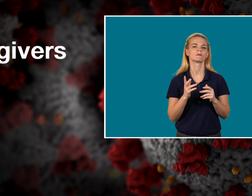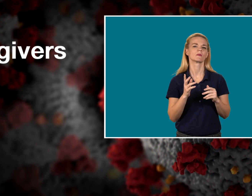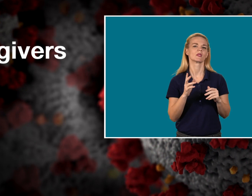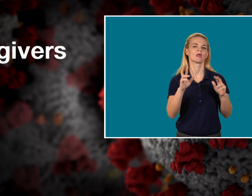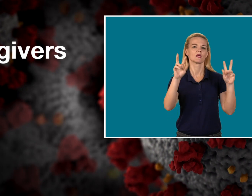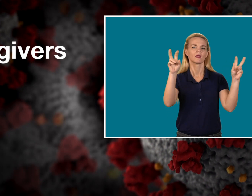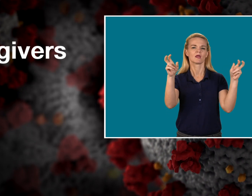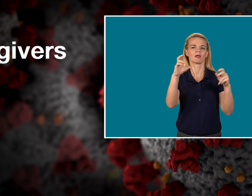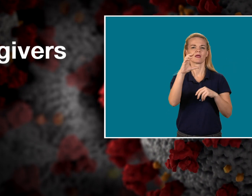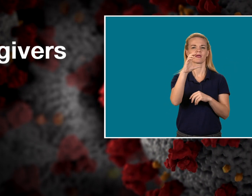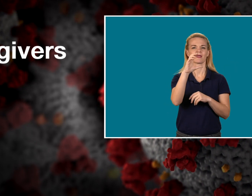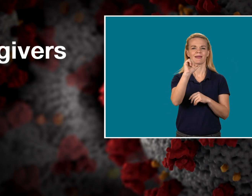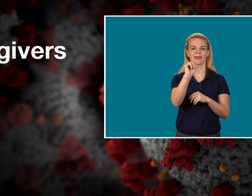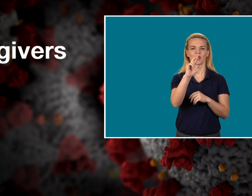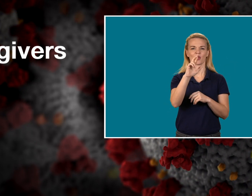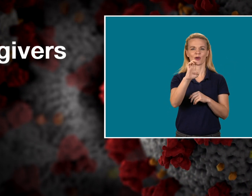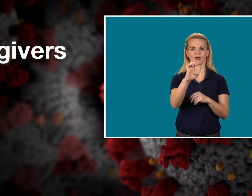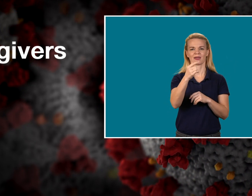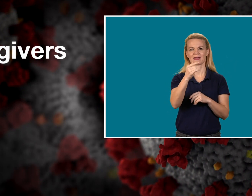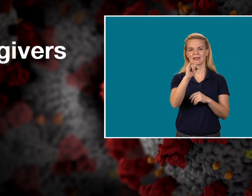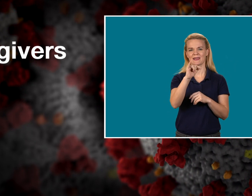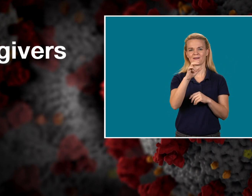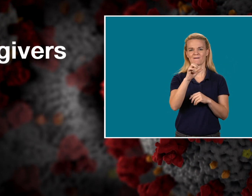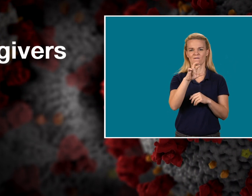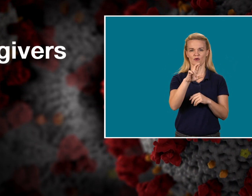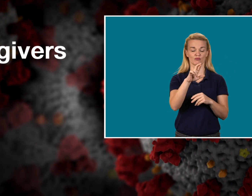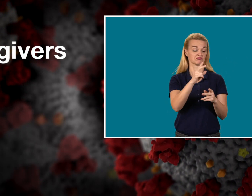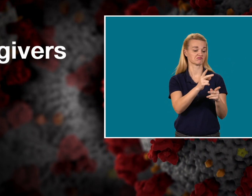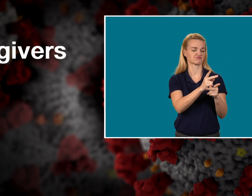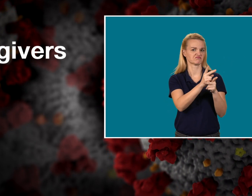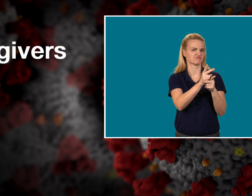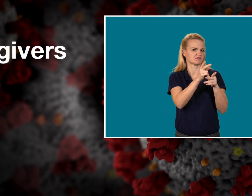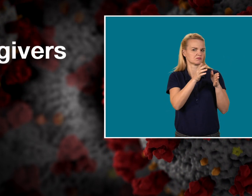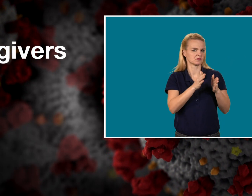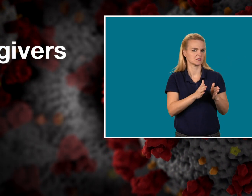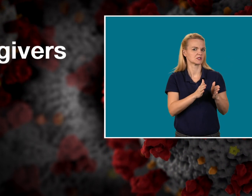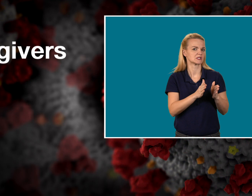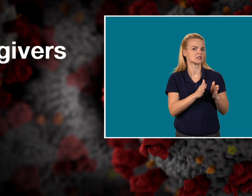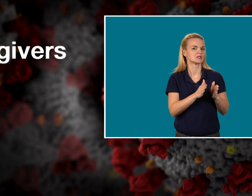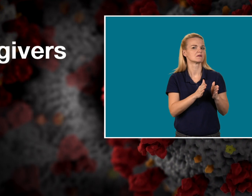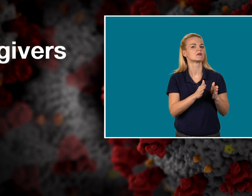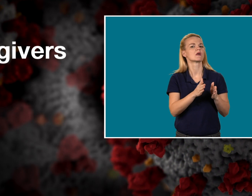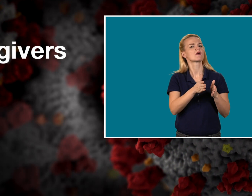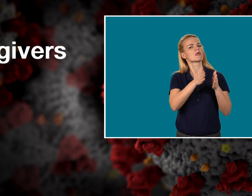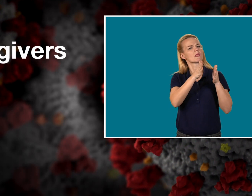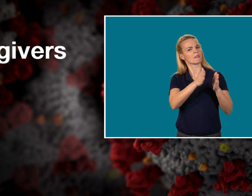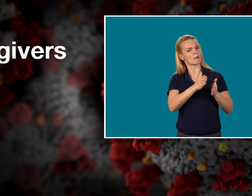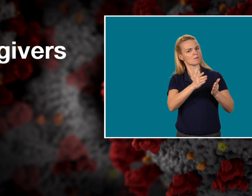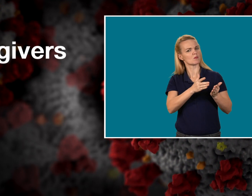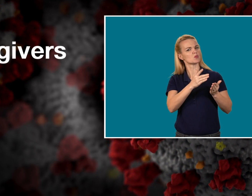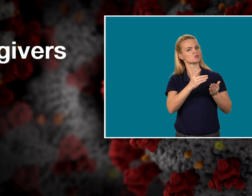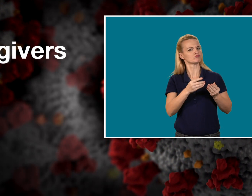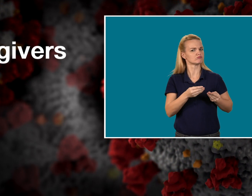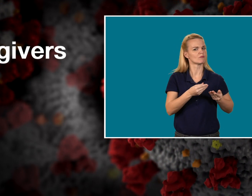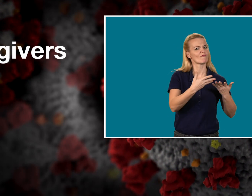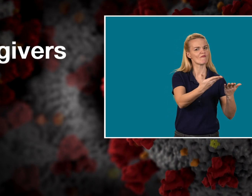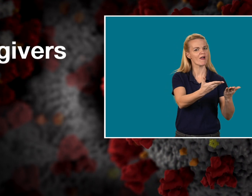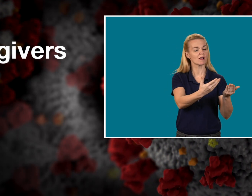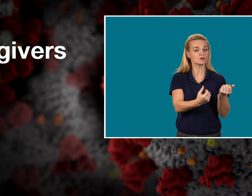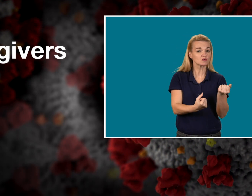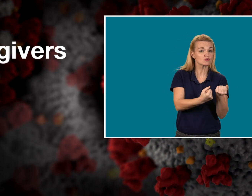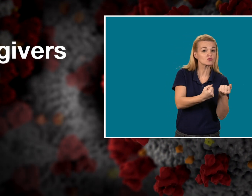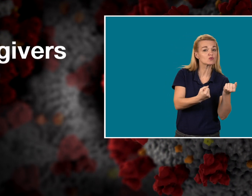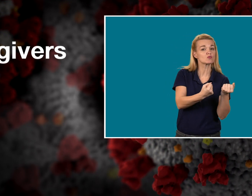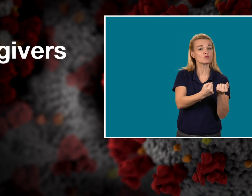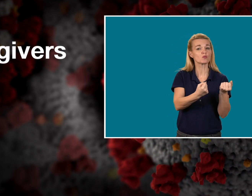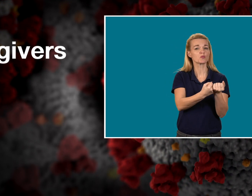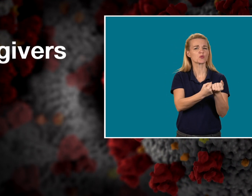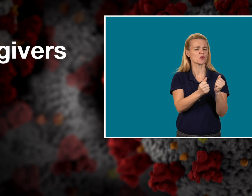Caregivers should provide support and help